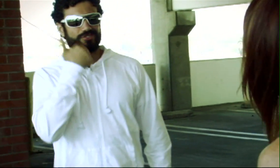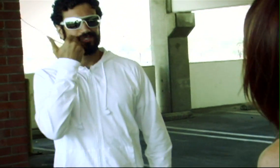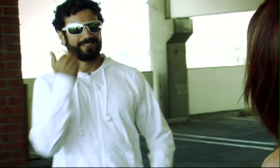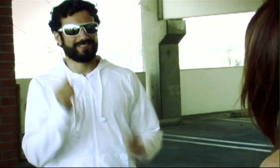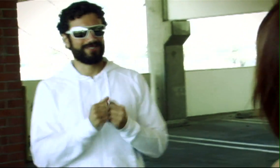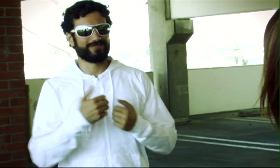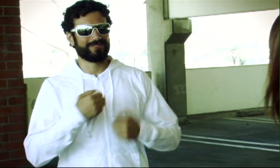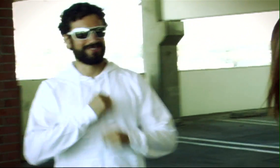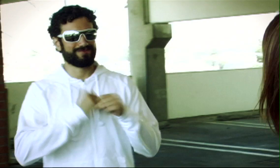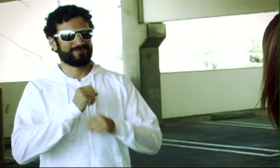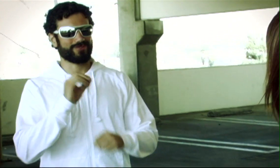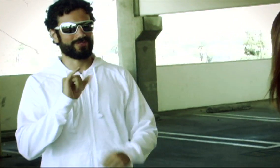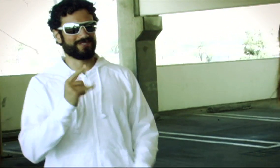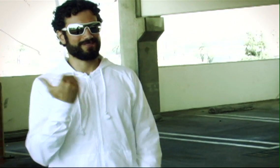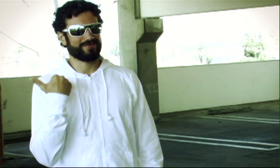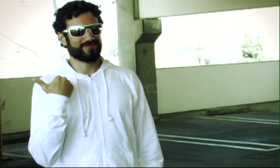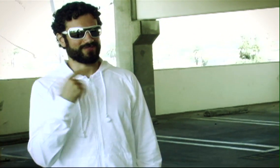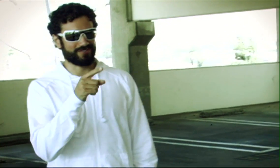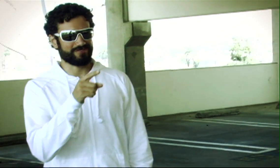(ASL) You weren't shy with motor oil, were you?